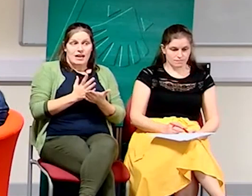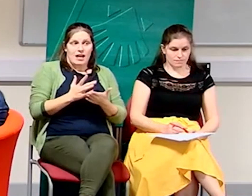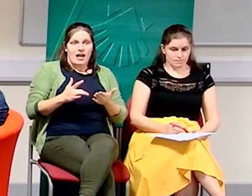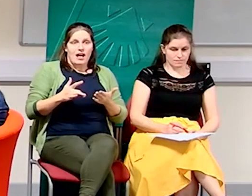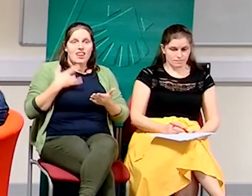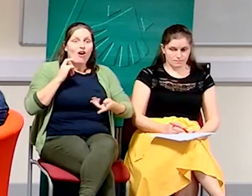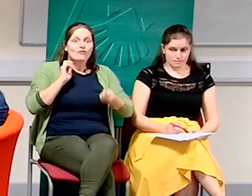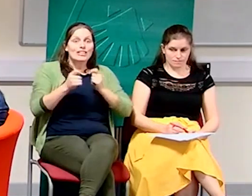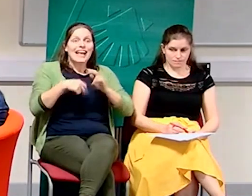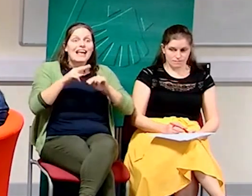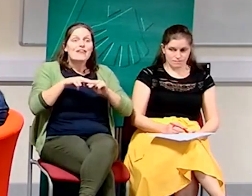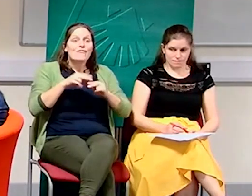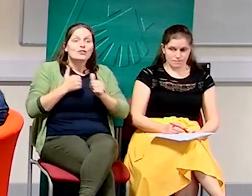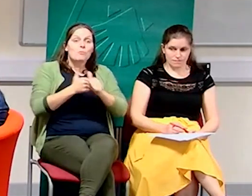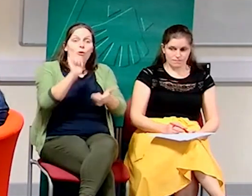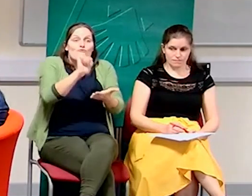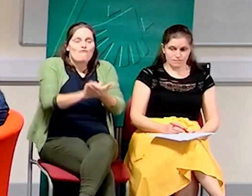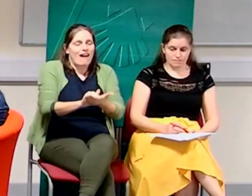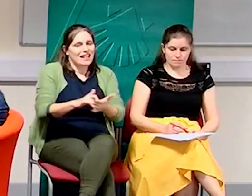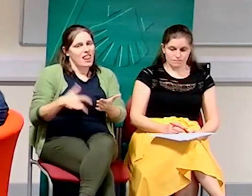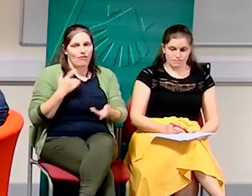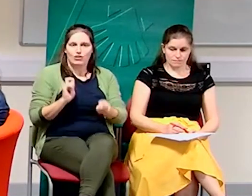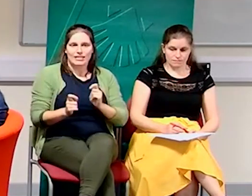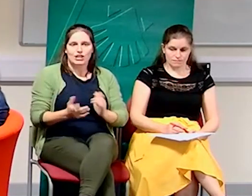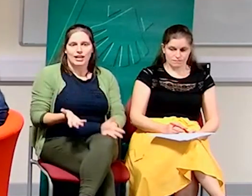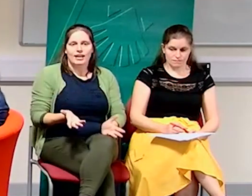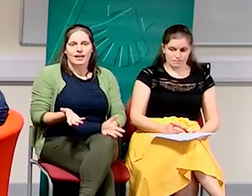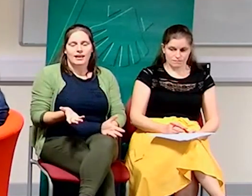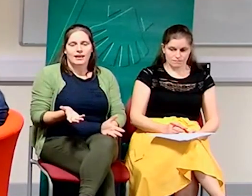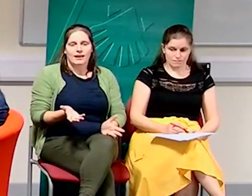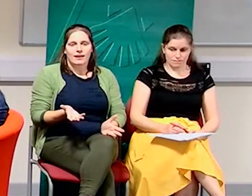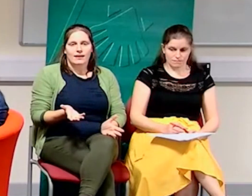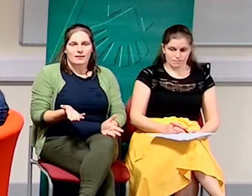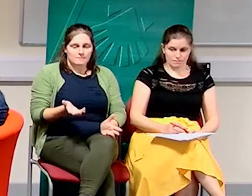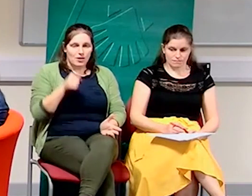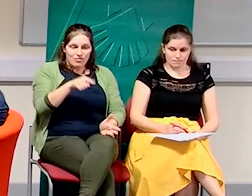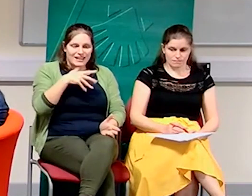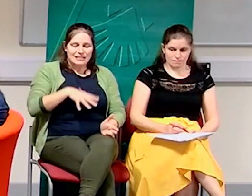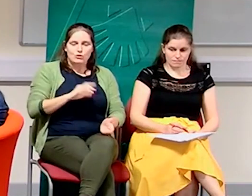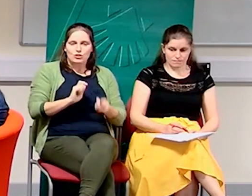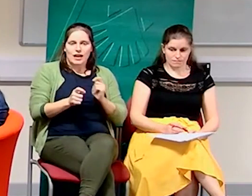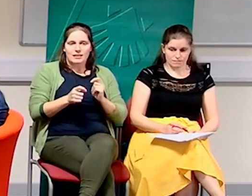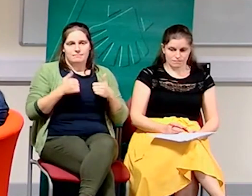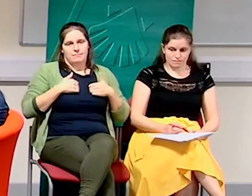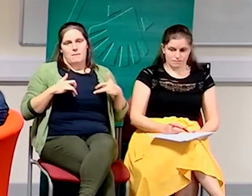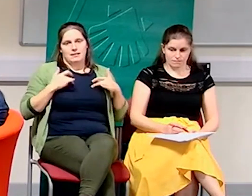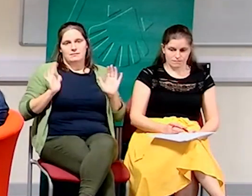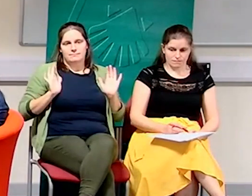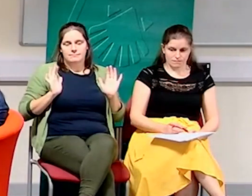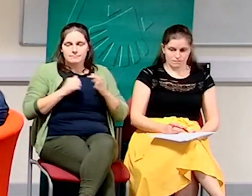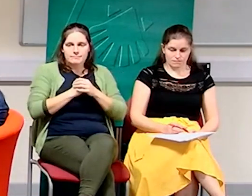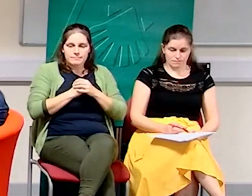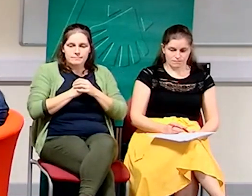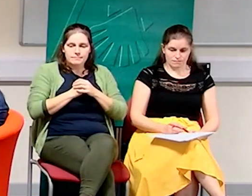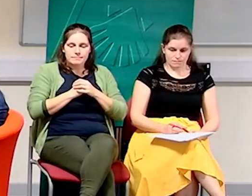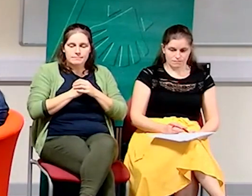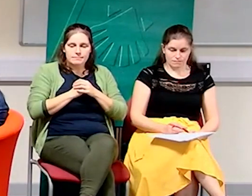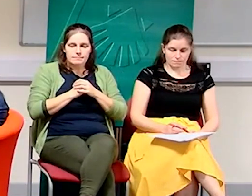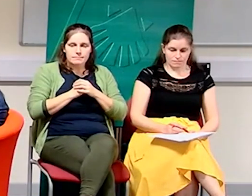right the support so it's that's that absolutely needs to change in my opinion um and also sorry